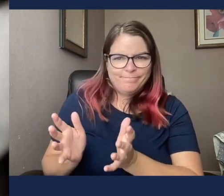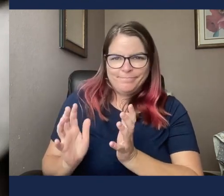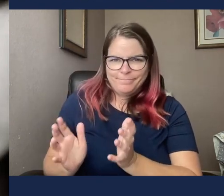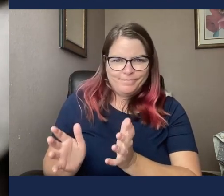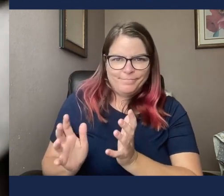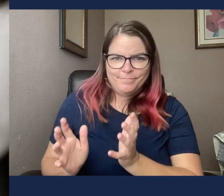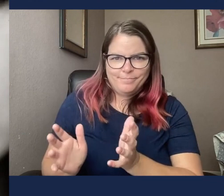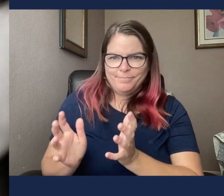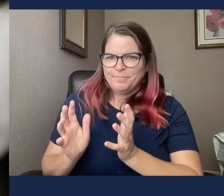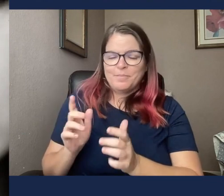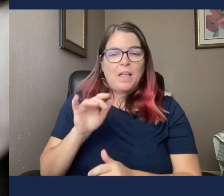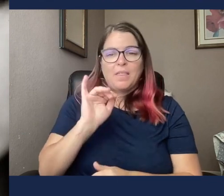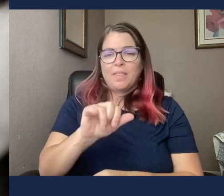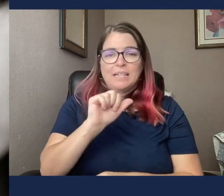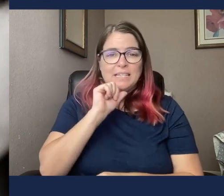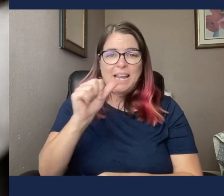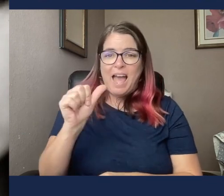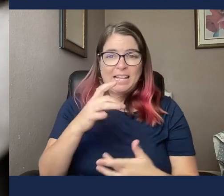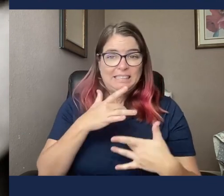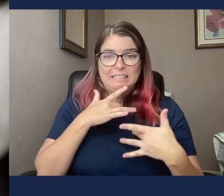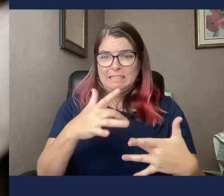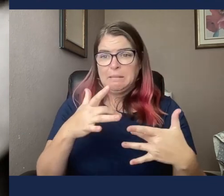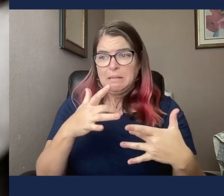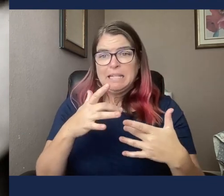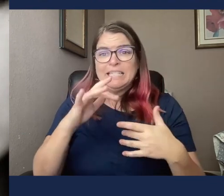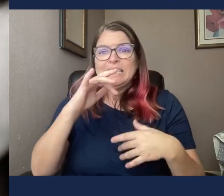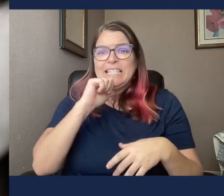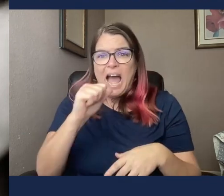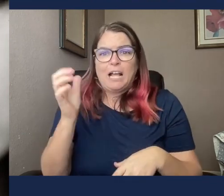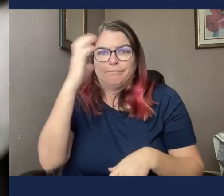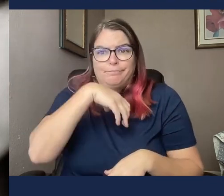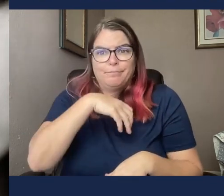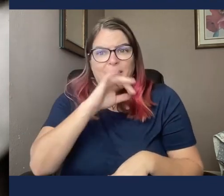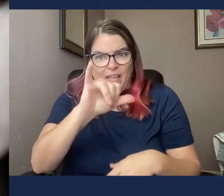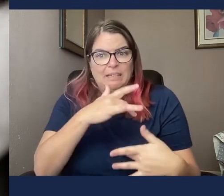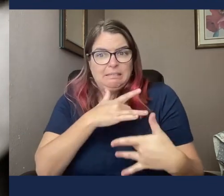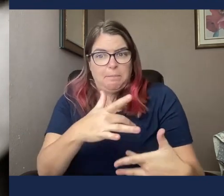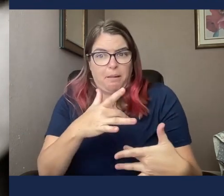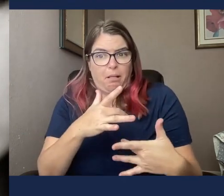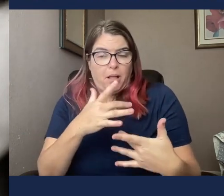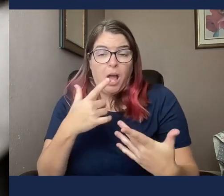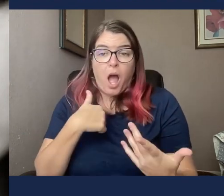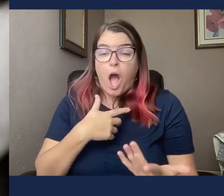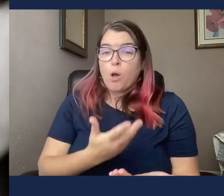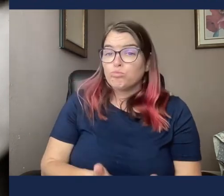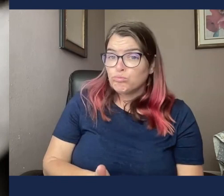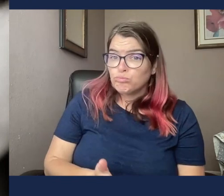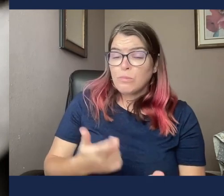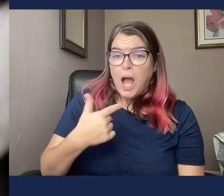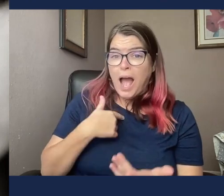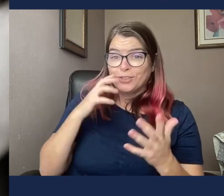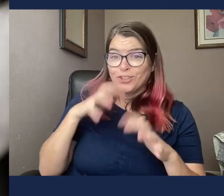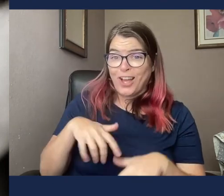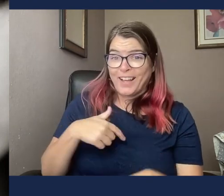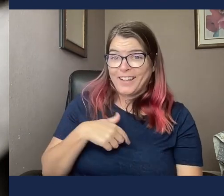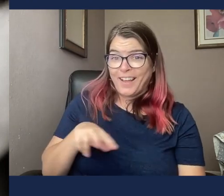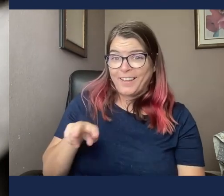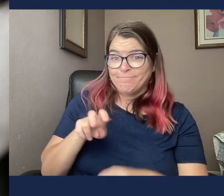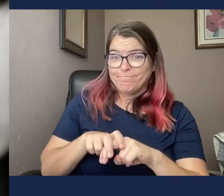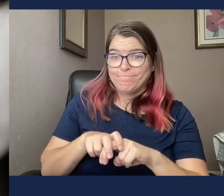polling on Muslims for the -- for them and other religion groups for the last decade. And the numbers are always showing that Muslims experience higher